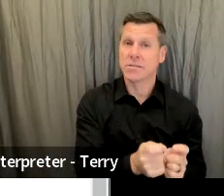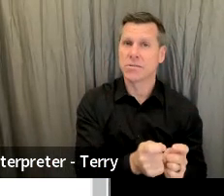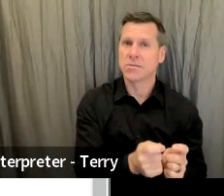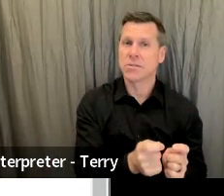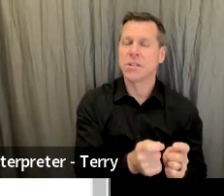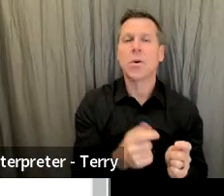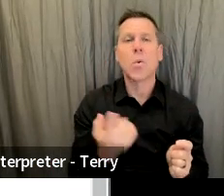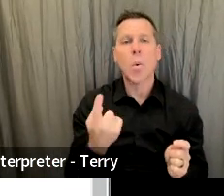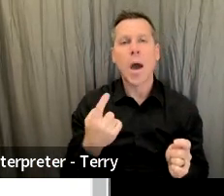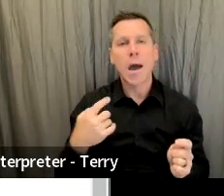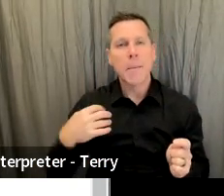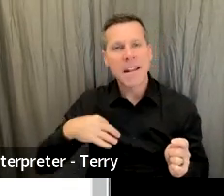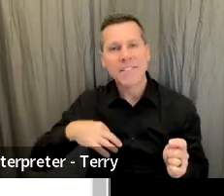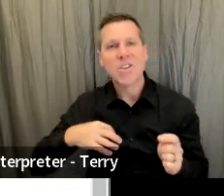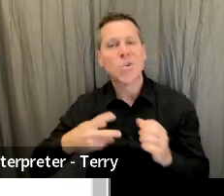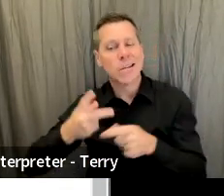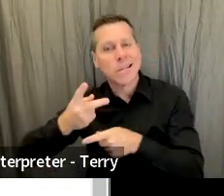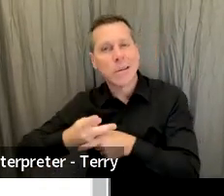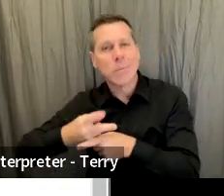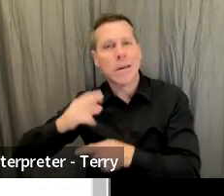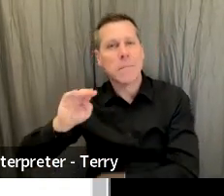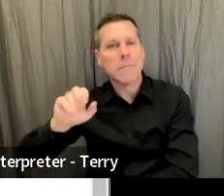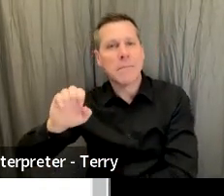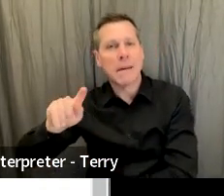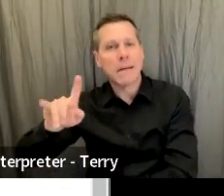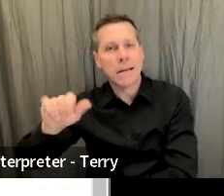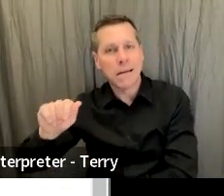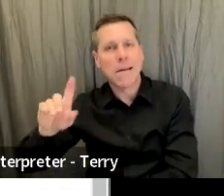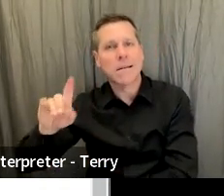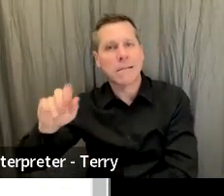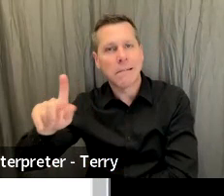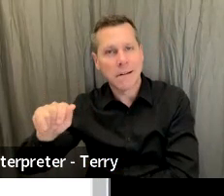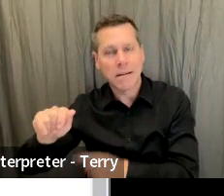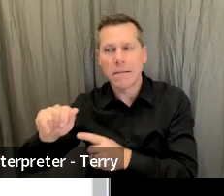little metadata that's attached to your course content, let's say assignment dates, due dates when it's available.